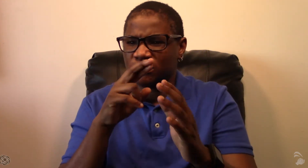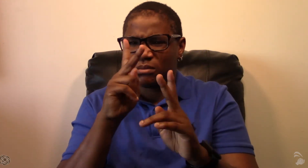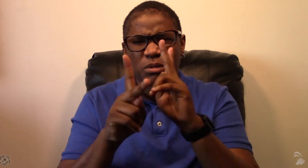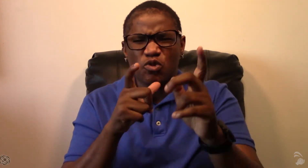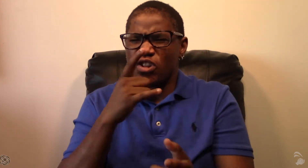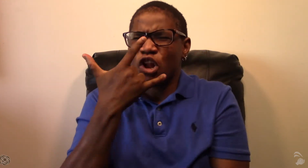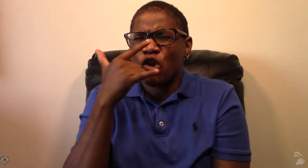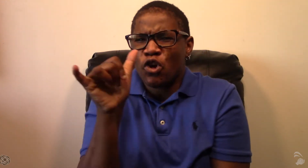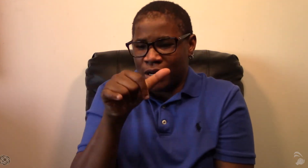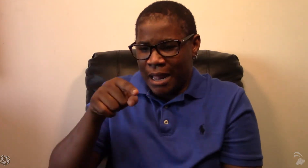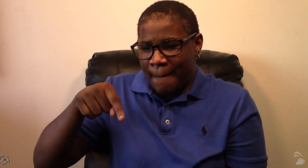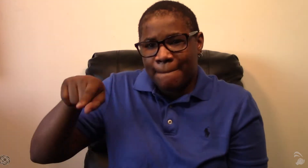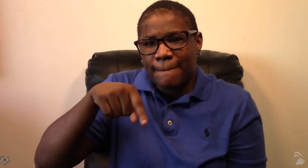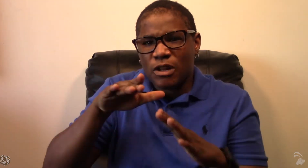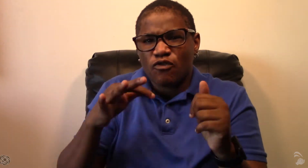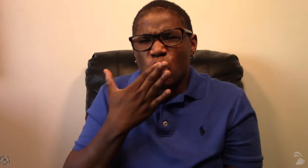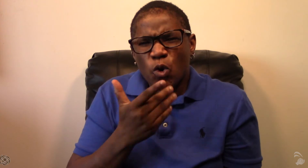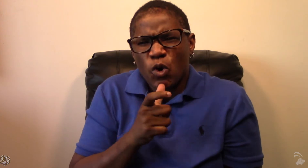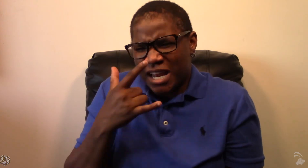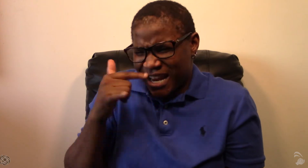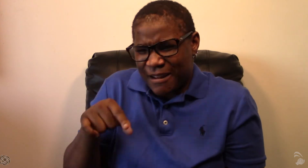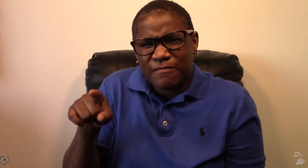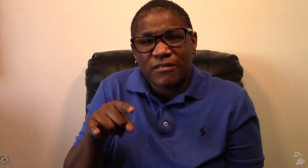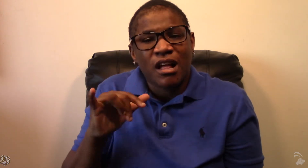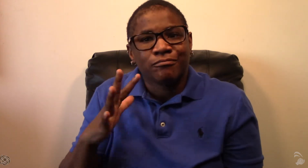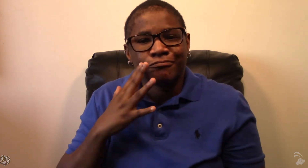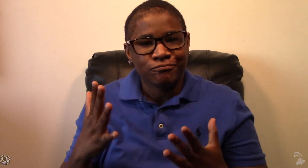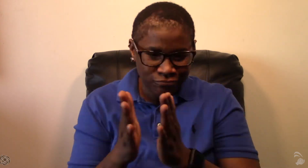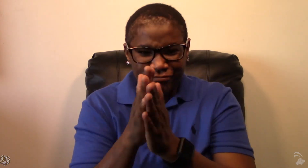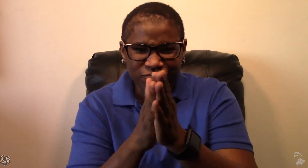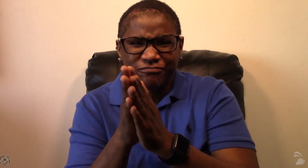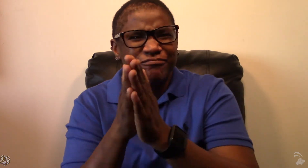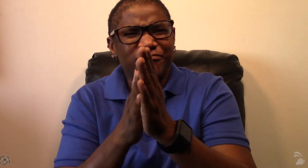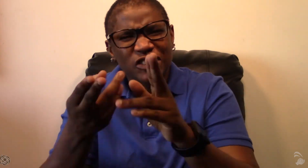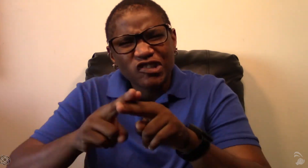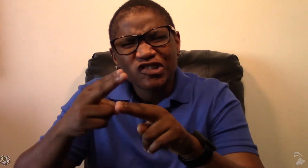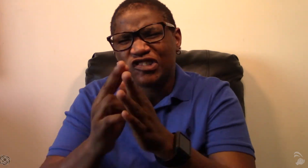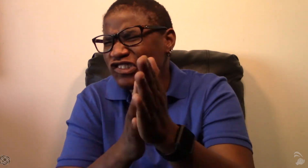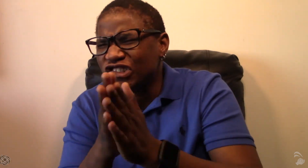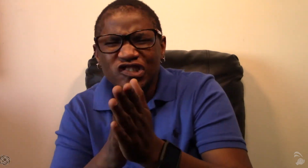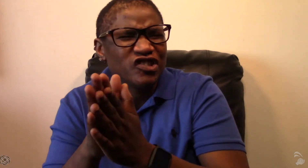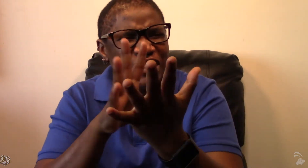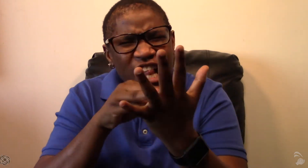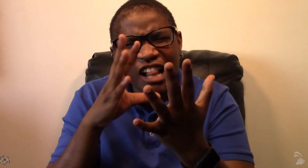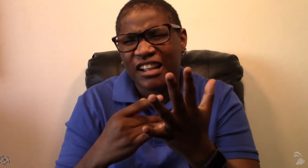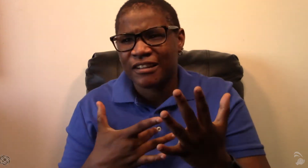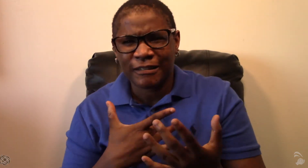When children of color have teachers and role models that look like them, they will be more motivated to learn,